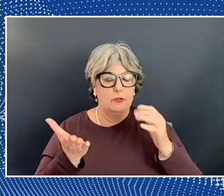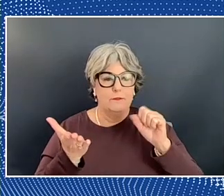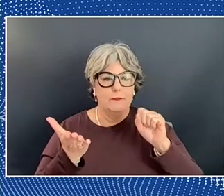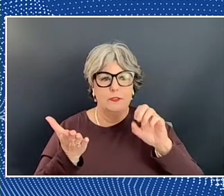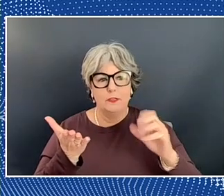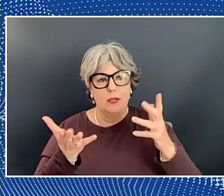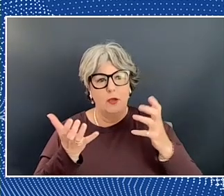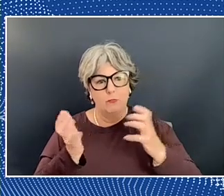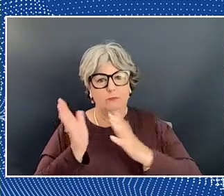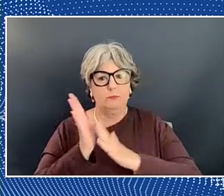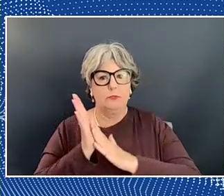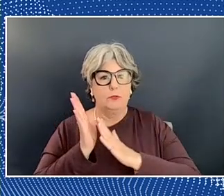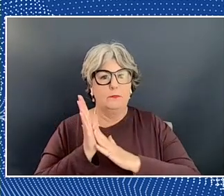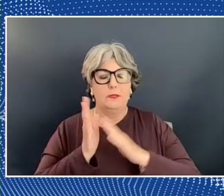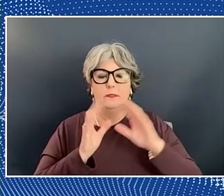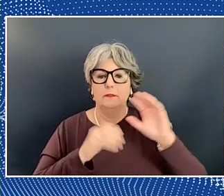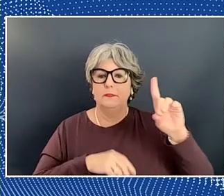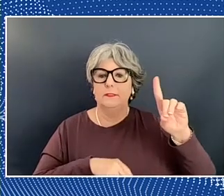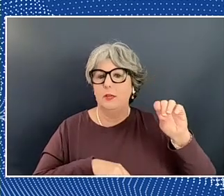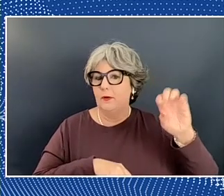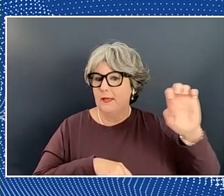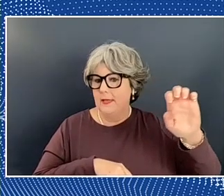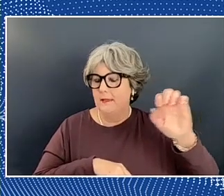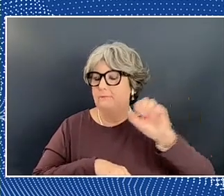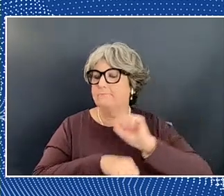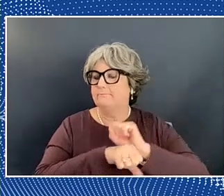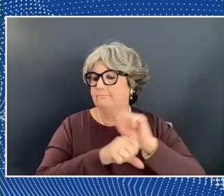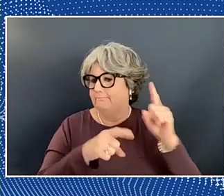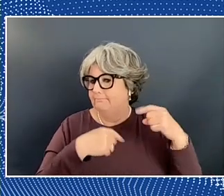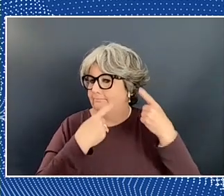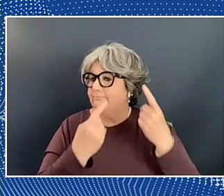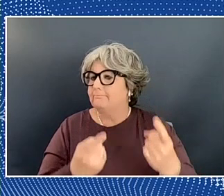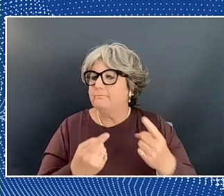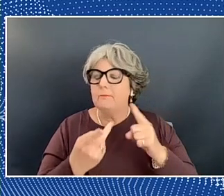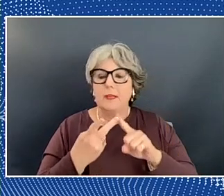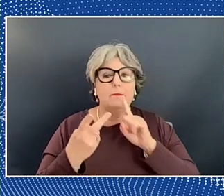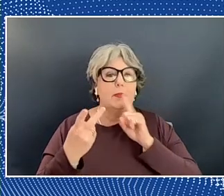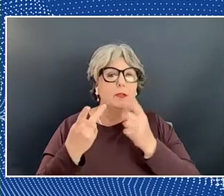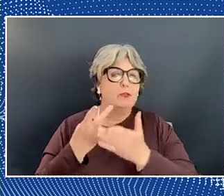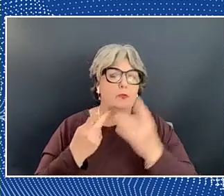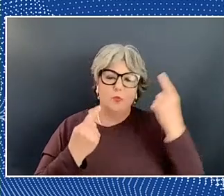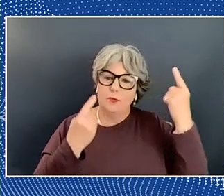Department for the effort that it's put into these and make sure that we are thinking about it through the appropriate